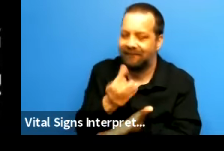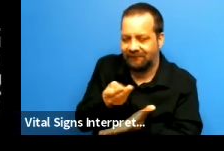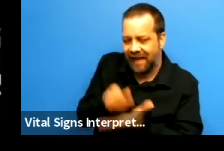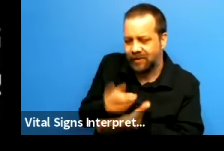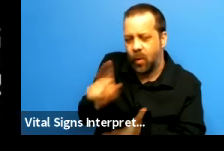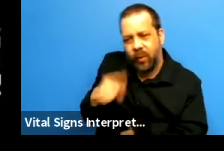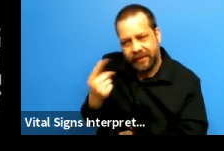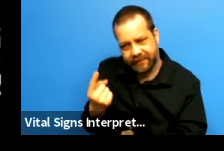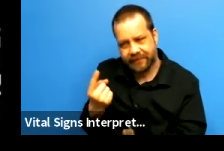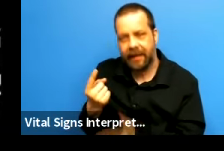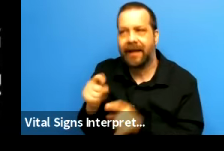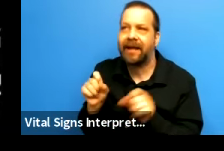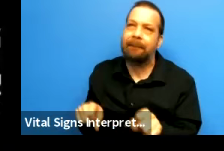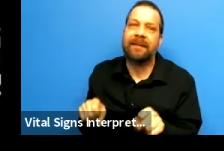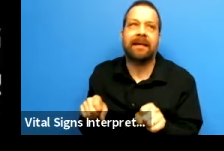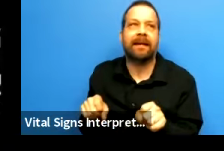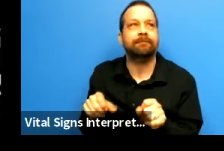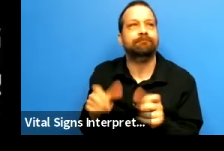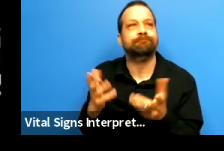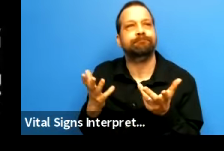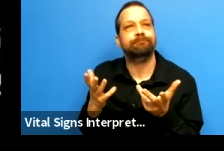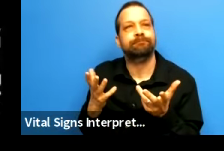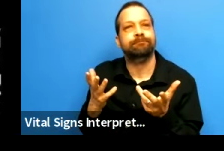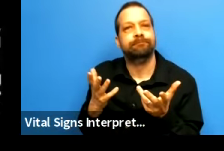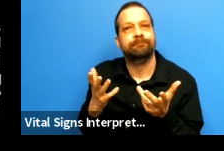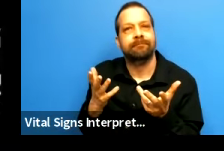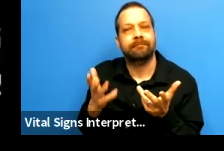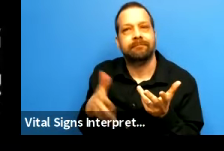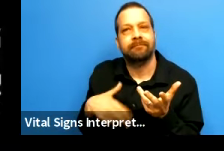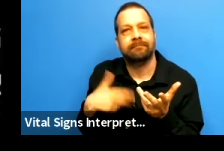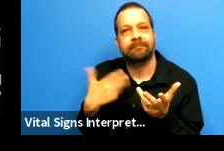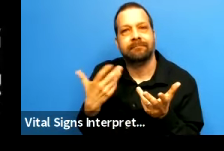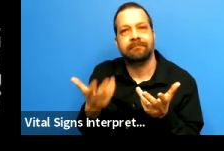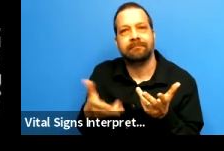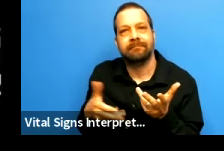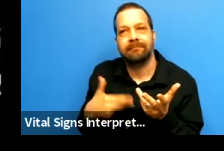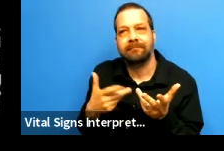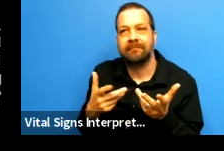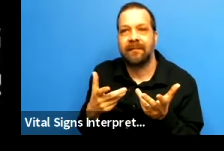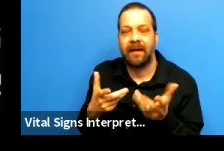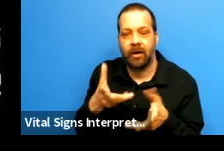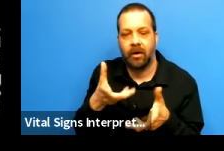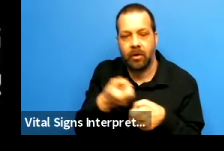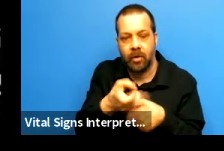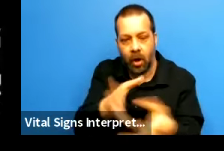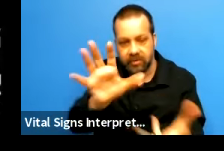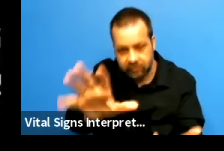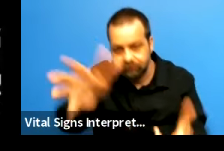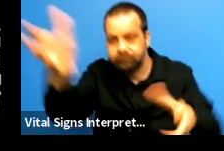but it could be something that is fundamentally alter